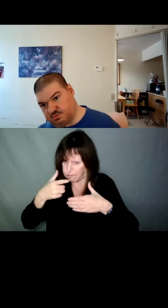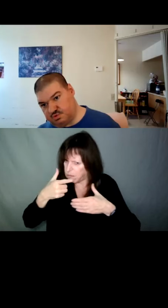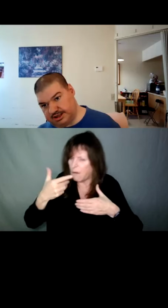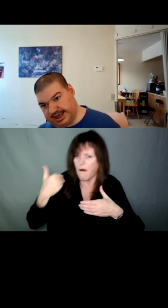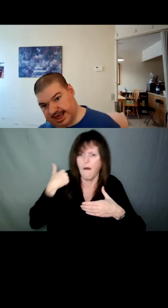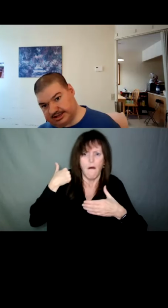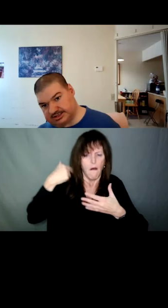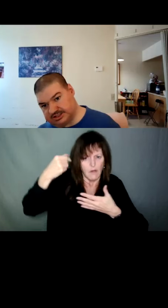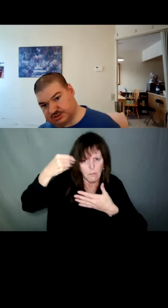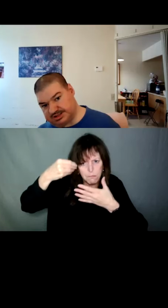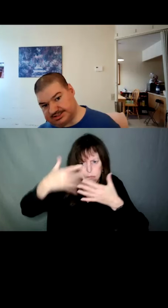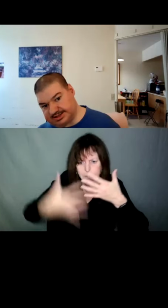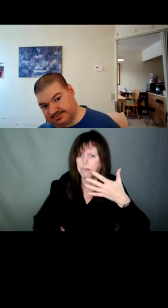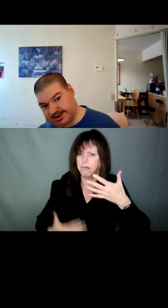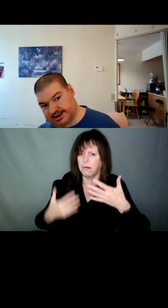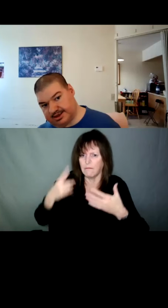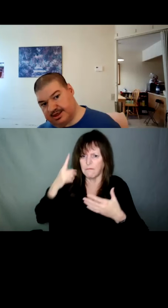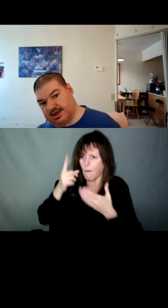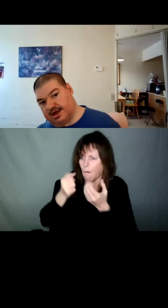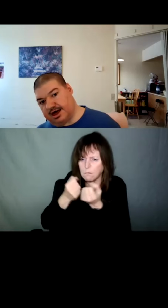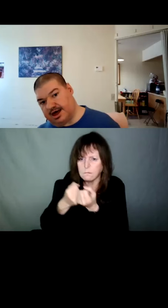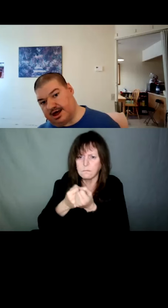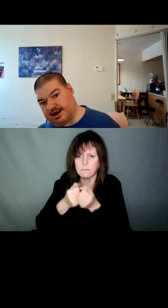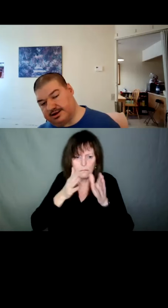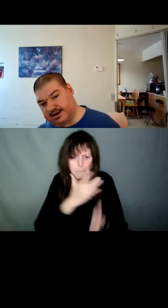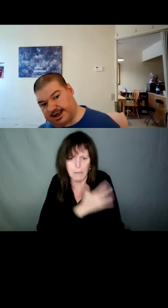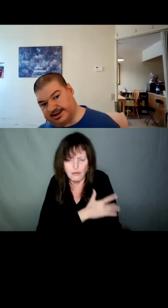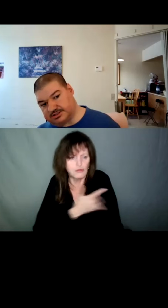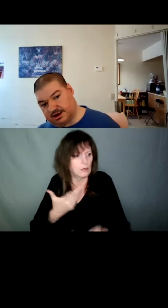University health network